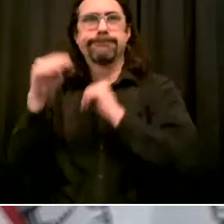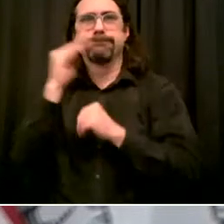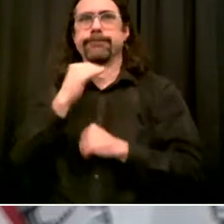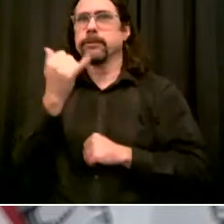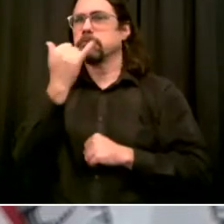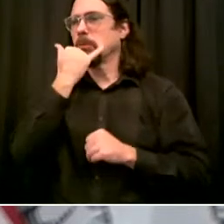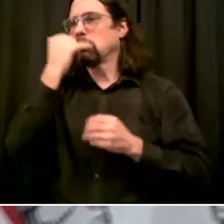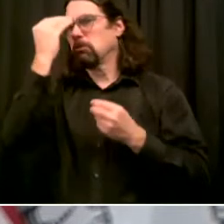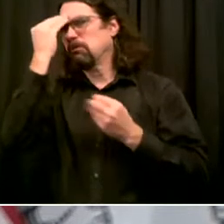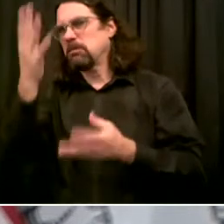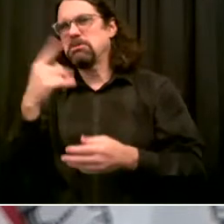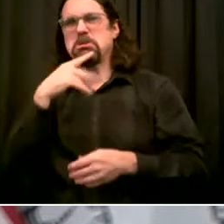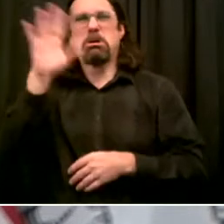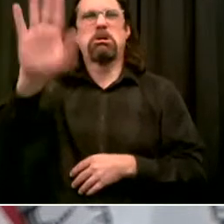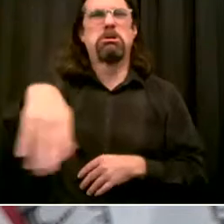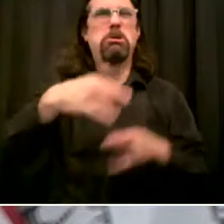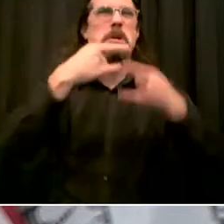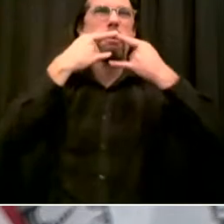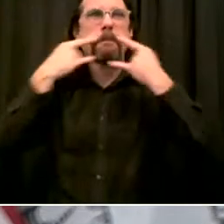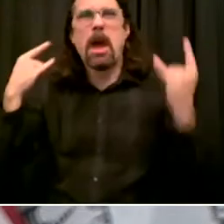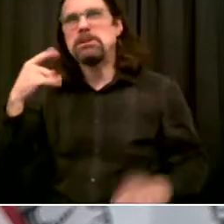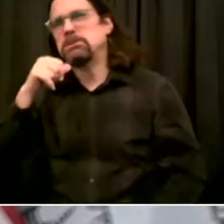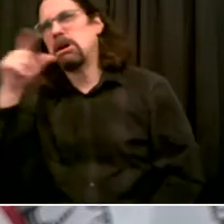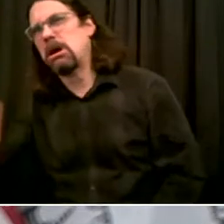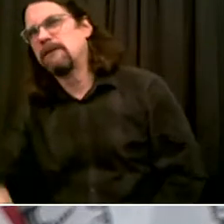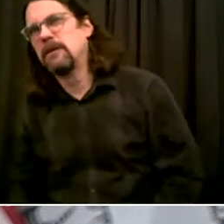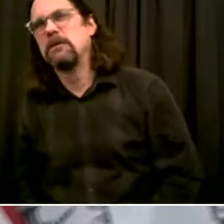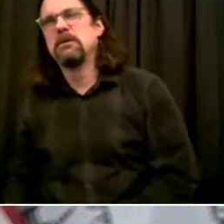WHERE PEOPLE ARE GETTING THEIR INFORMATION FROM AND WHAT THEIR